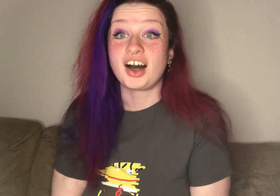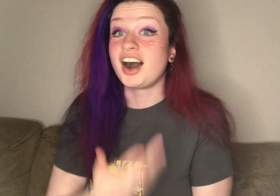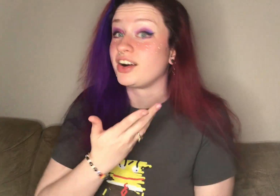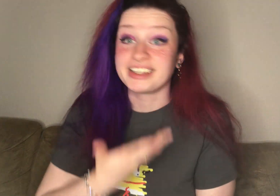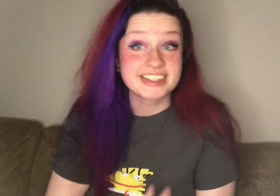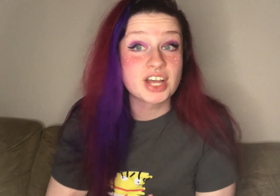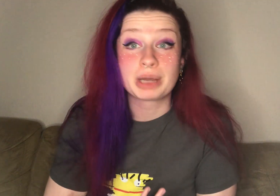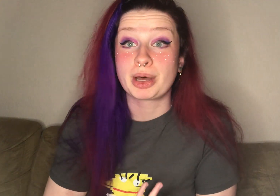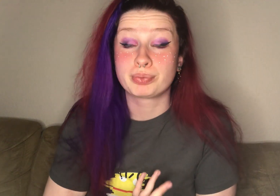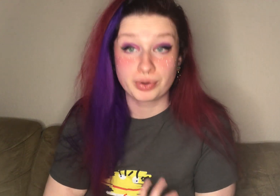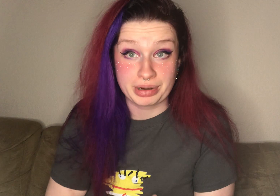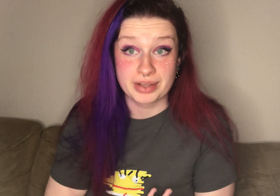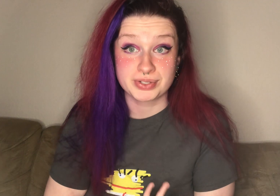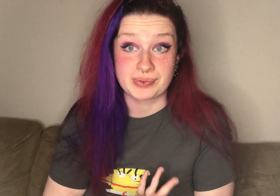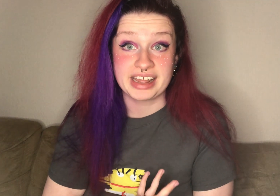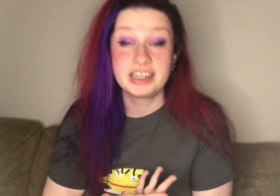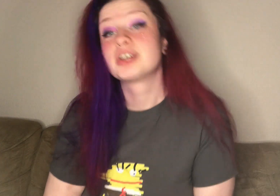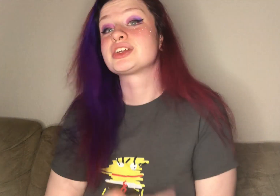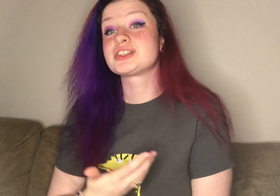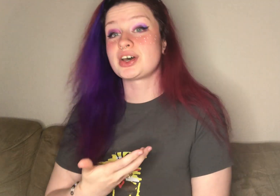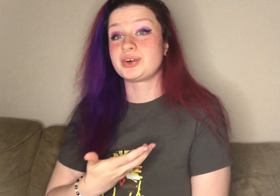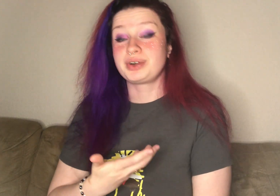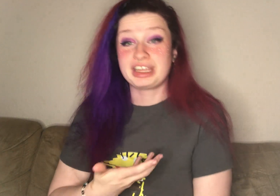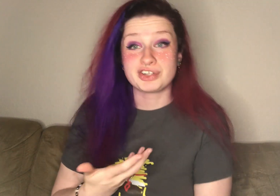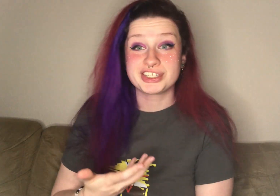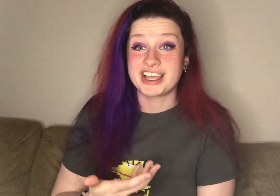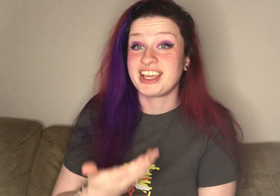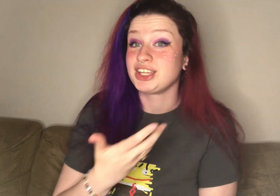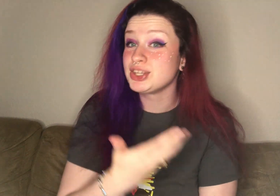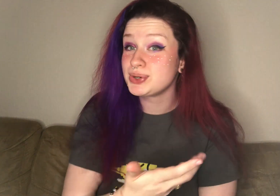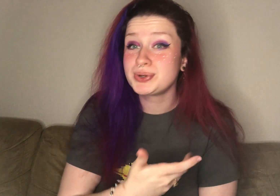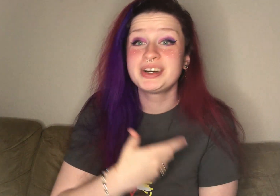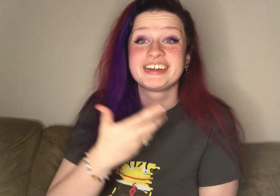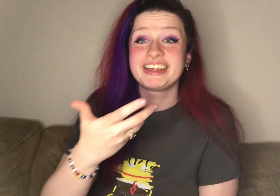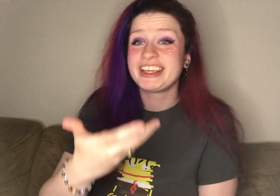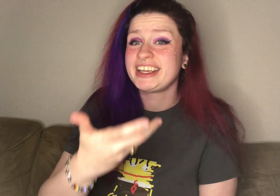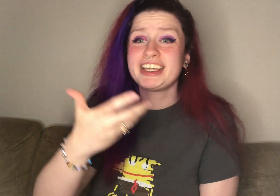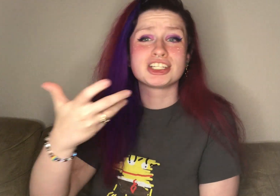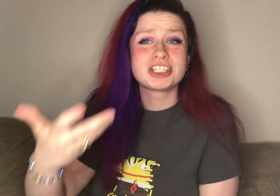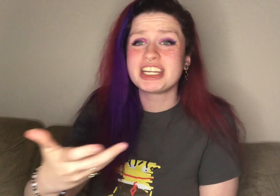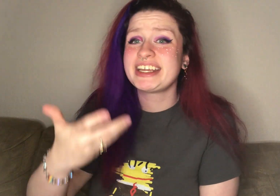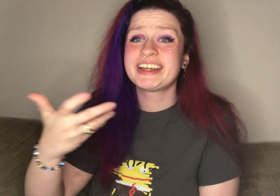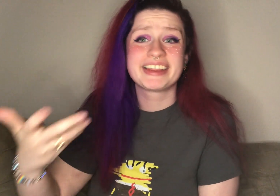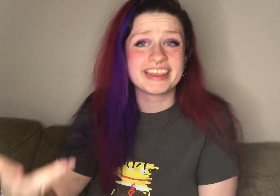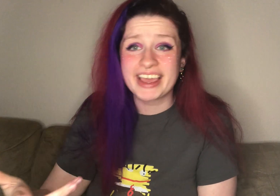all right let's talk about pronouns right so if you're saying you, he, she, they: